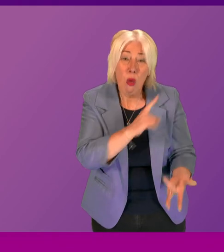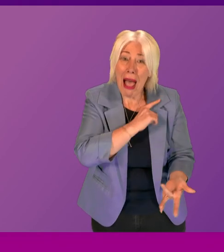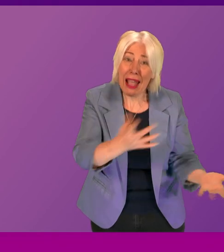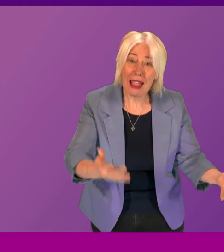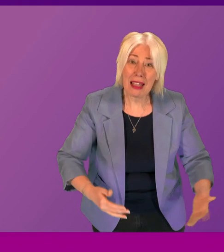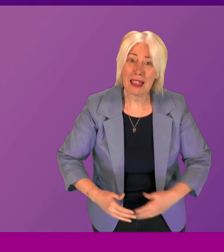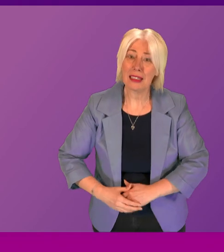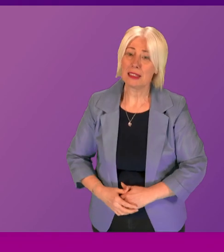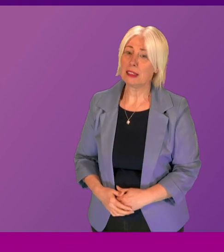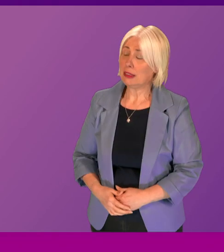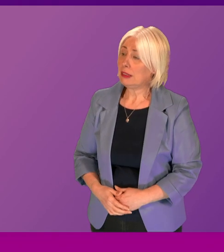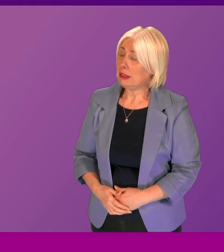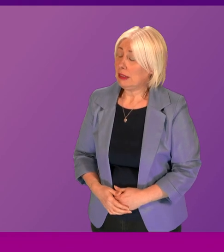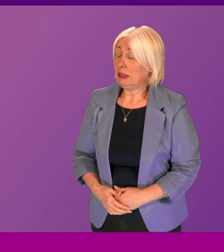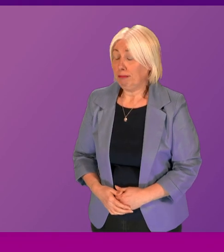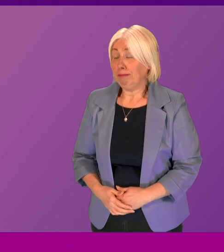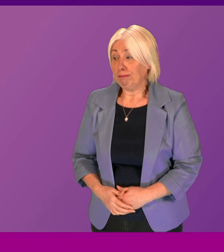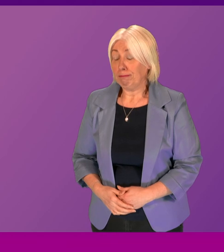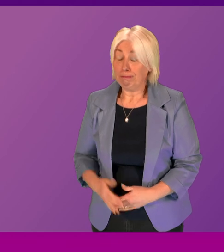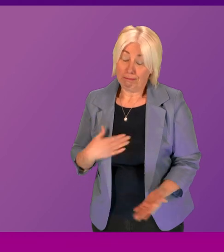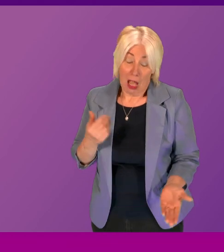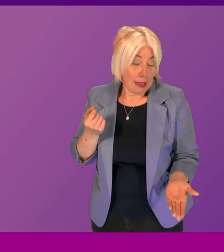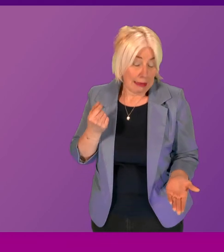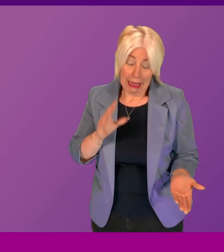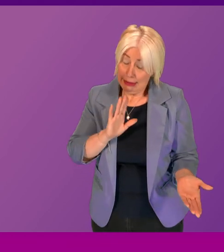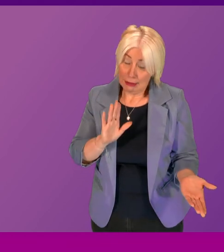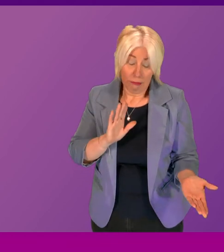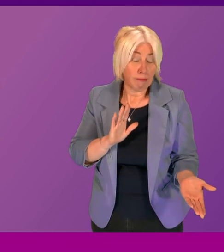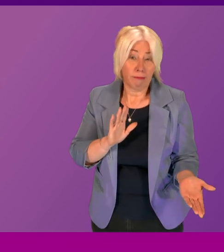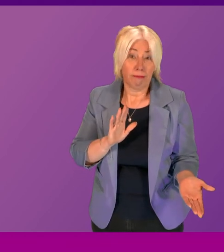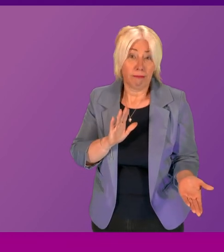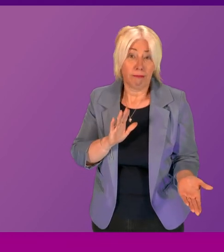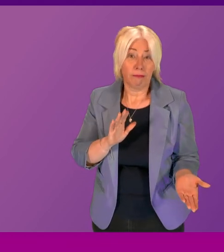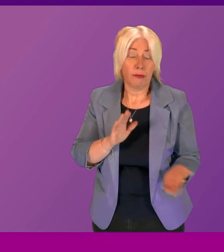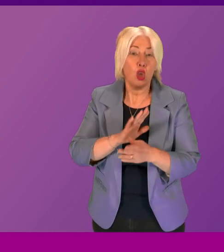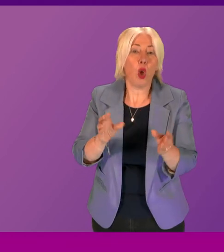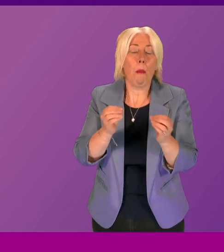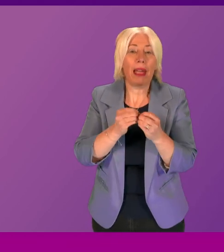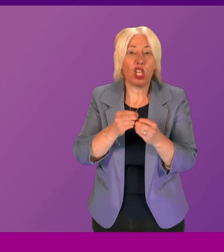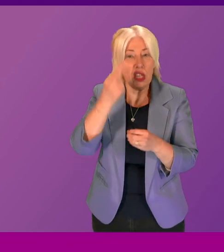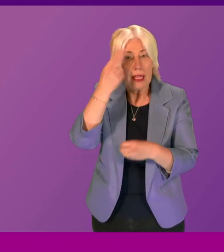Colin Smyth, understandably, did not mention the name of the individual constituent.